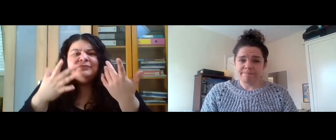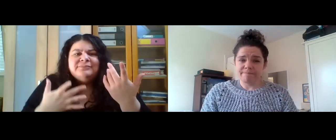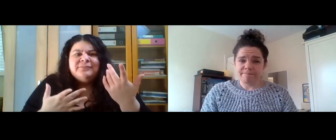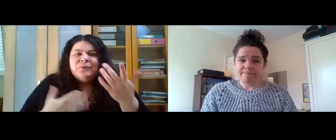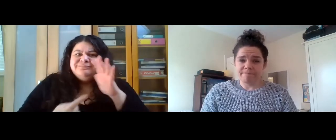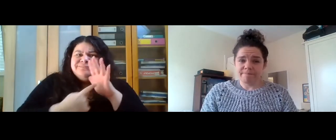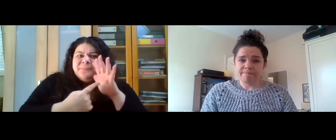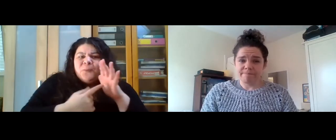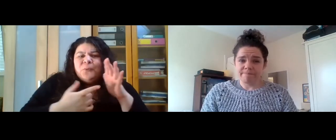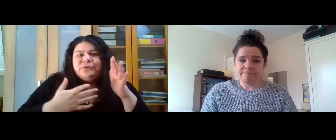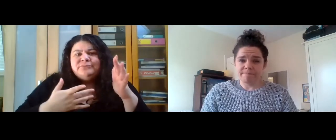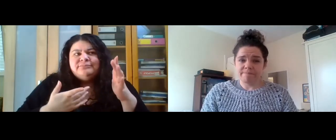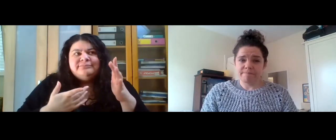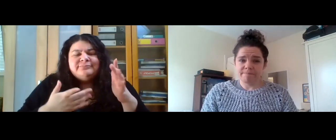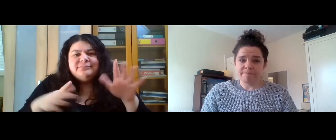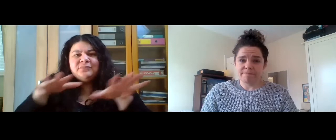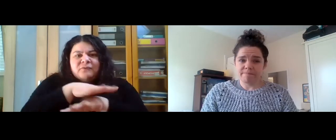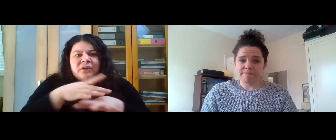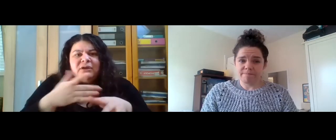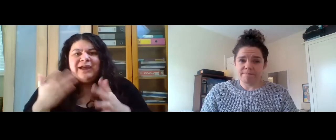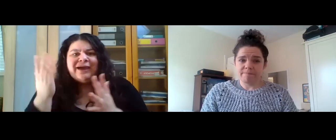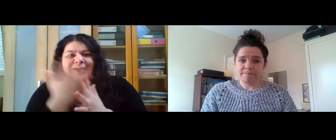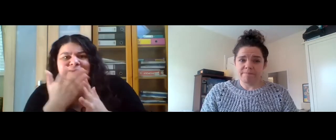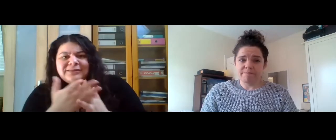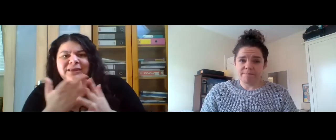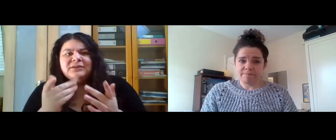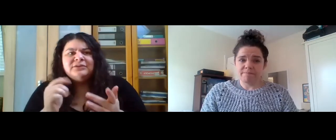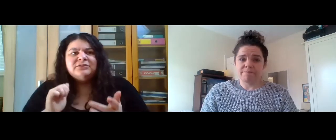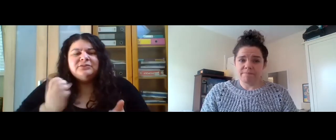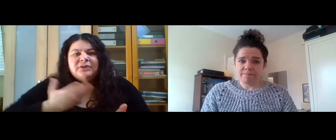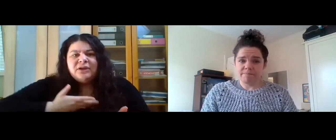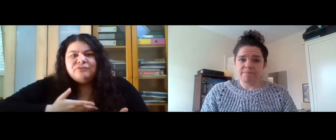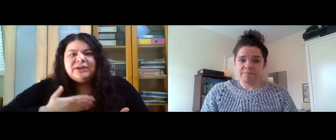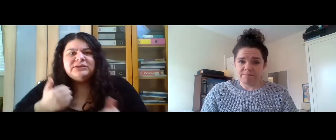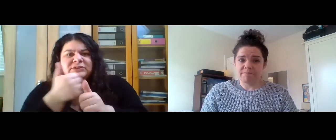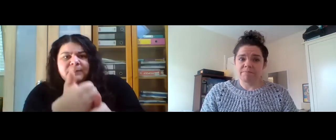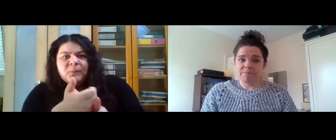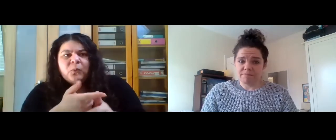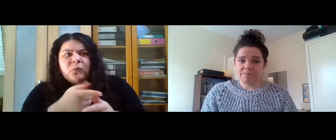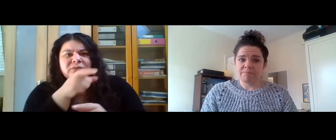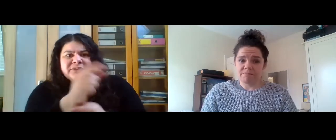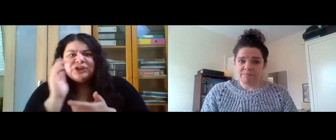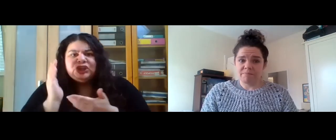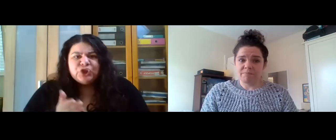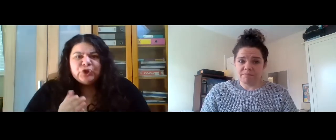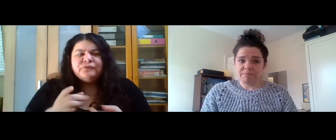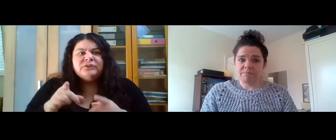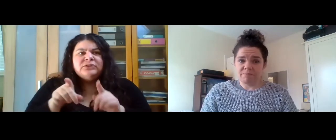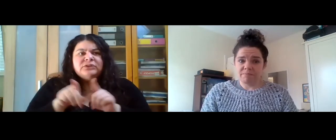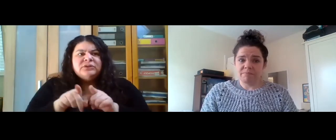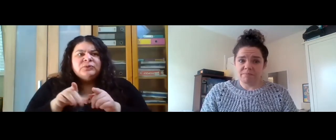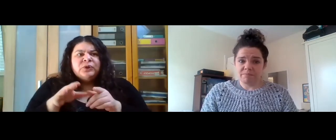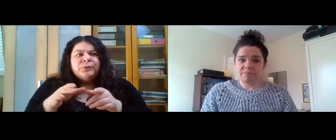Access is so important. It's our right to access support and services.